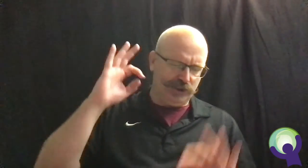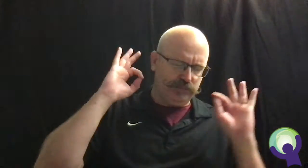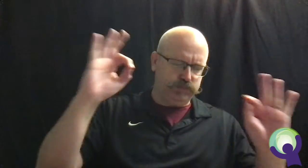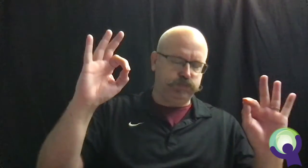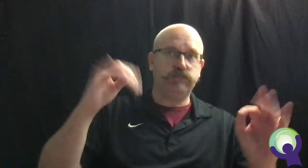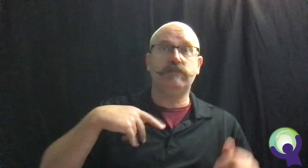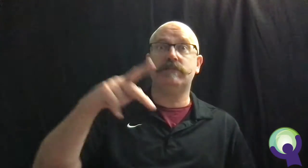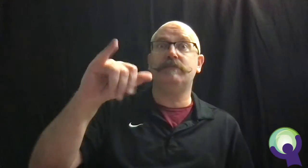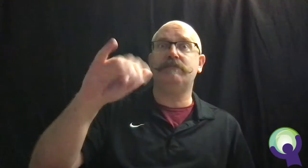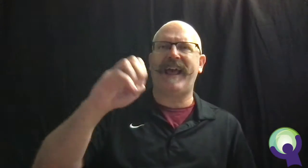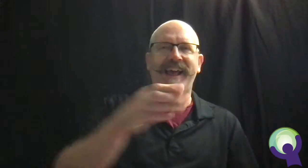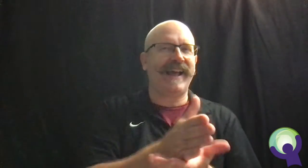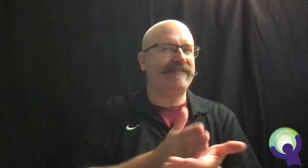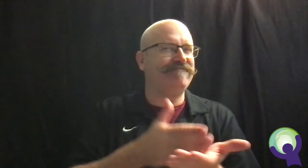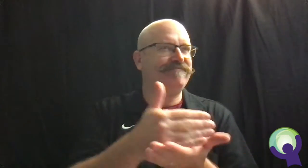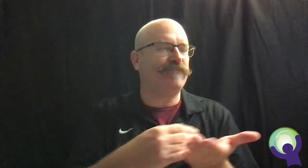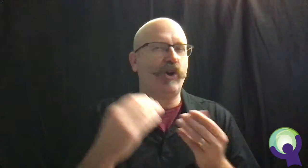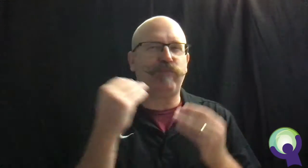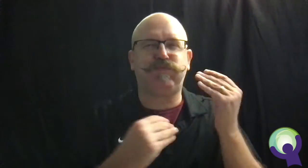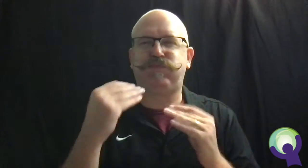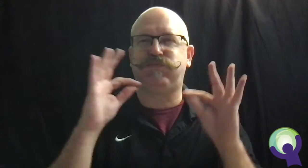If Denny and I've had a good day,